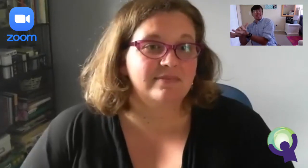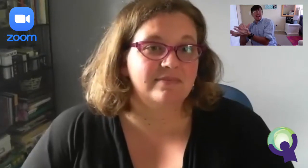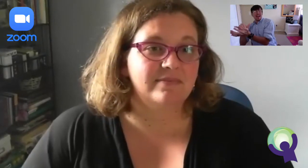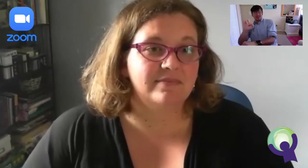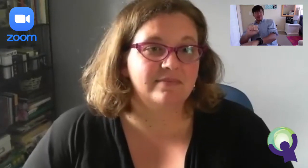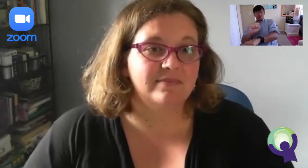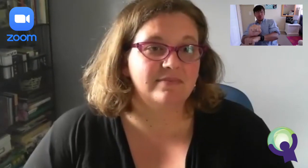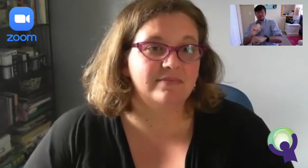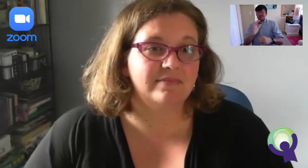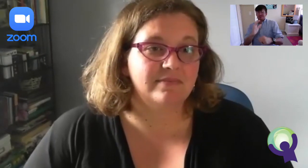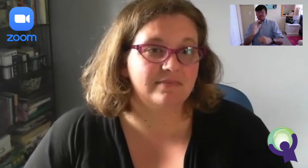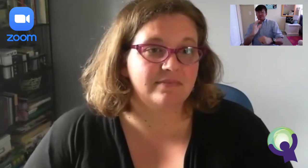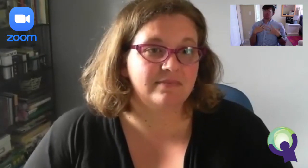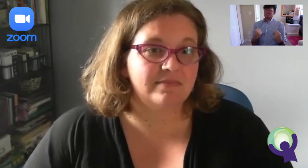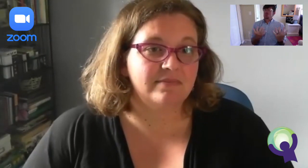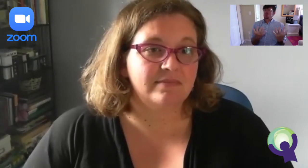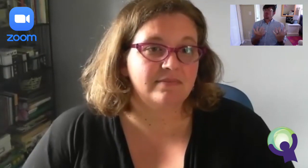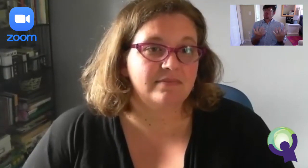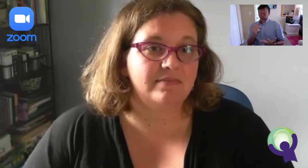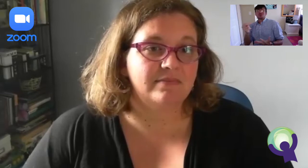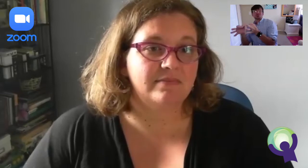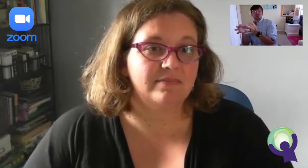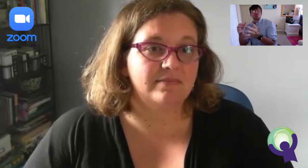I want to talk about some of the strength